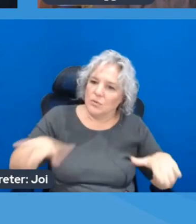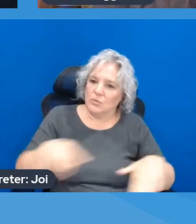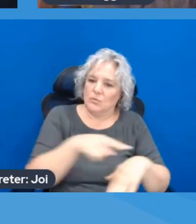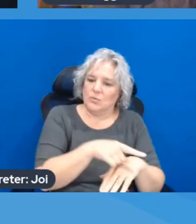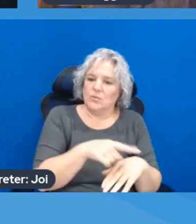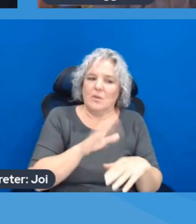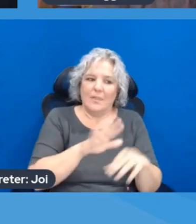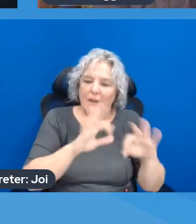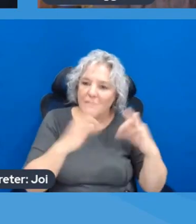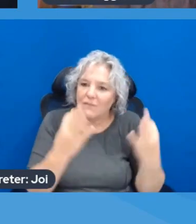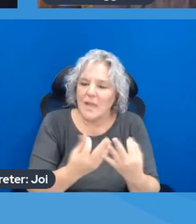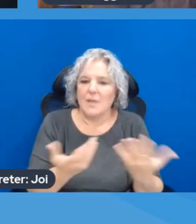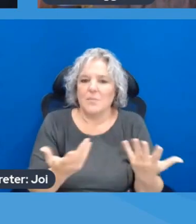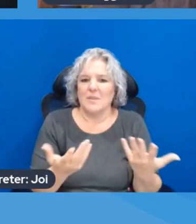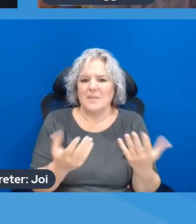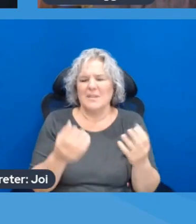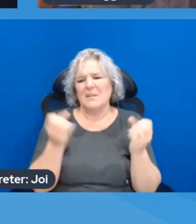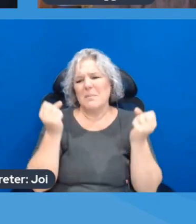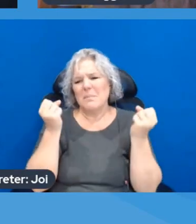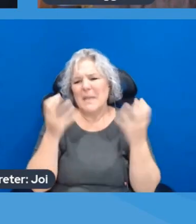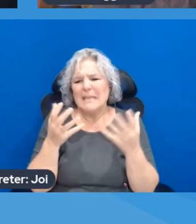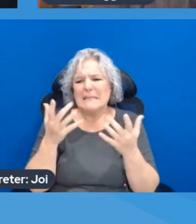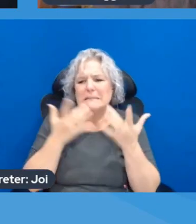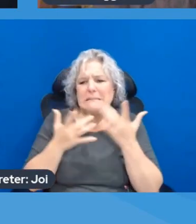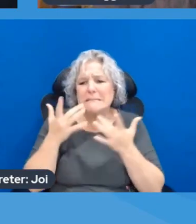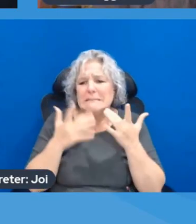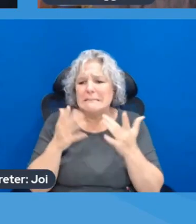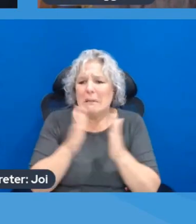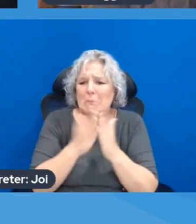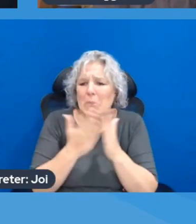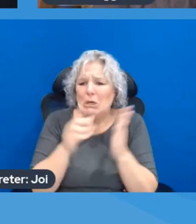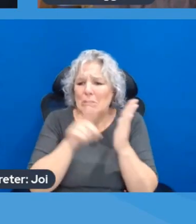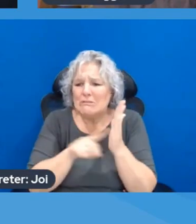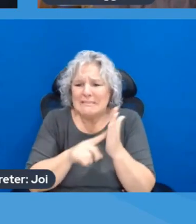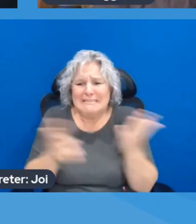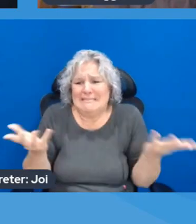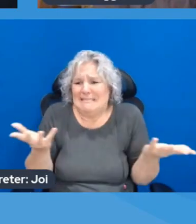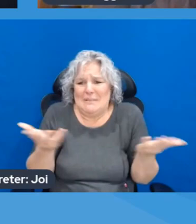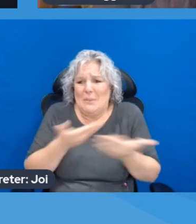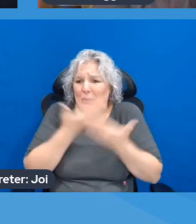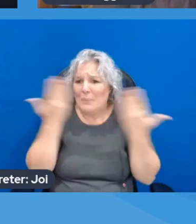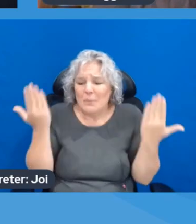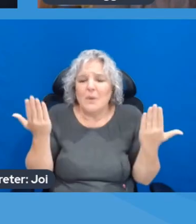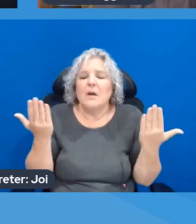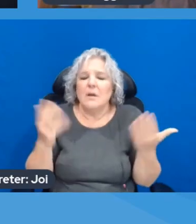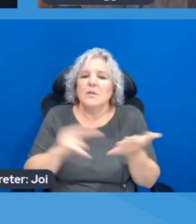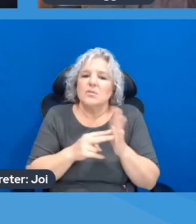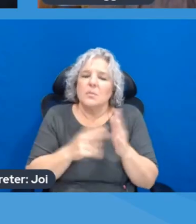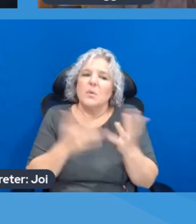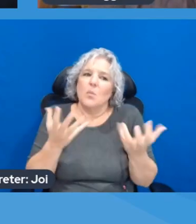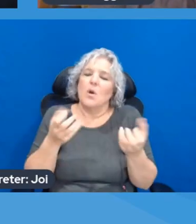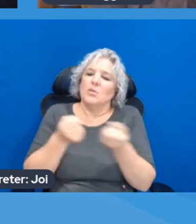because the literature is so skinned. And then to support the families and the adults and children's lives